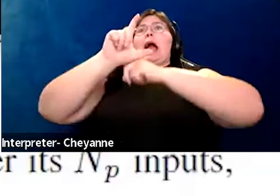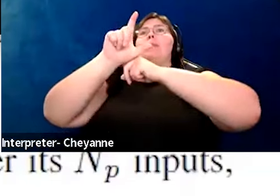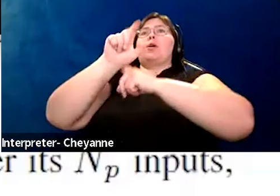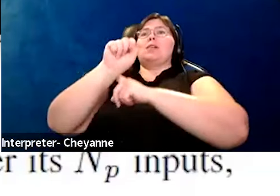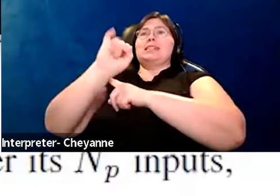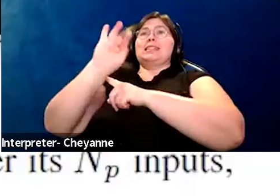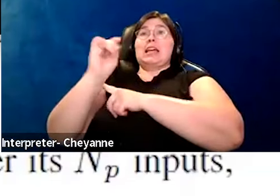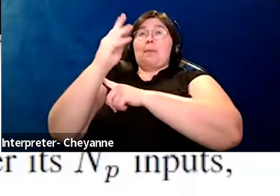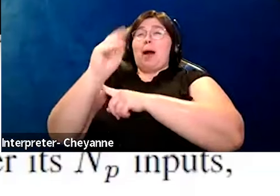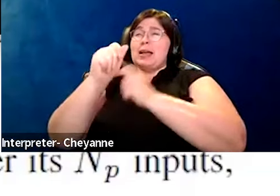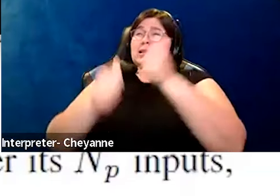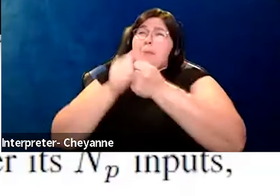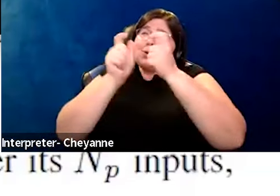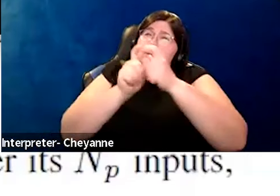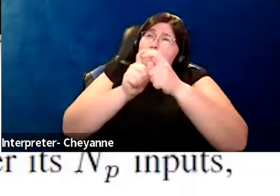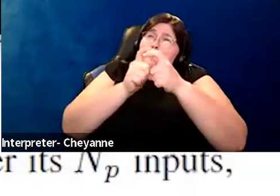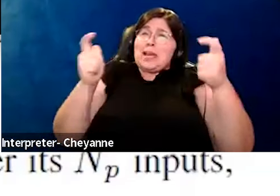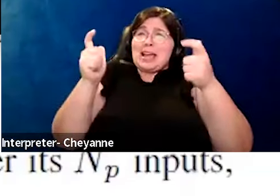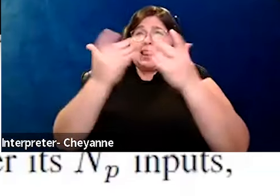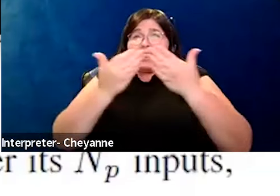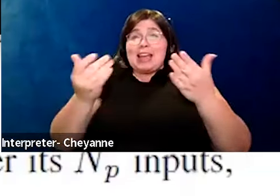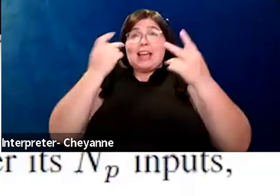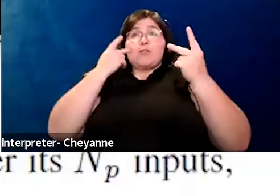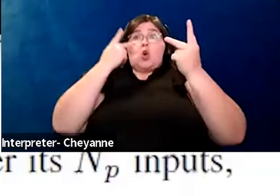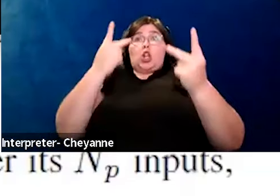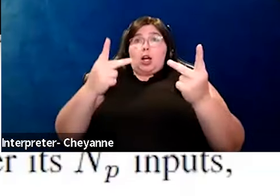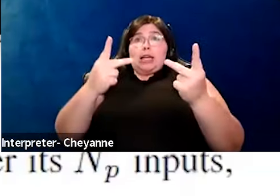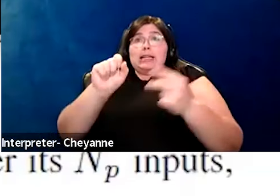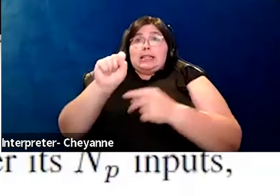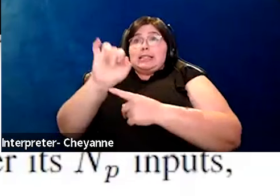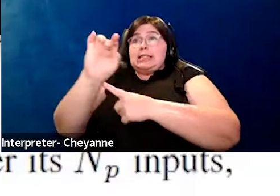which is the biggest thing in the formula. If you're sighted and you look at this, it's the thing you see first.